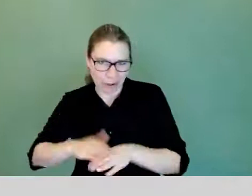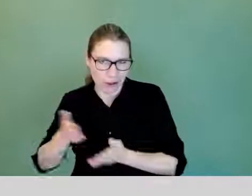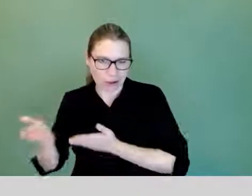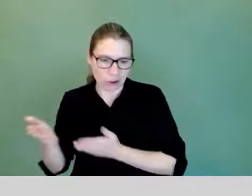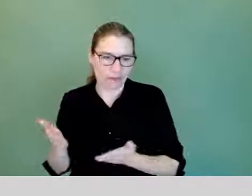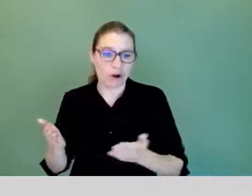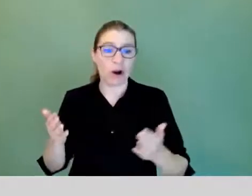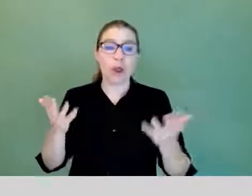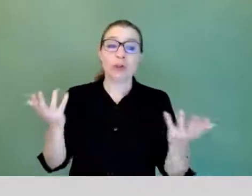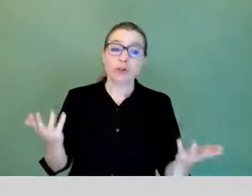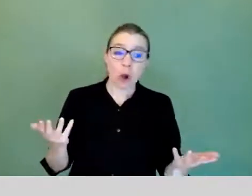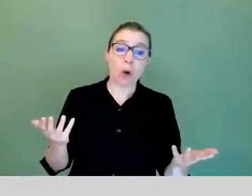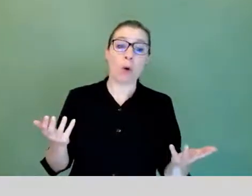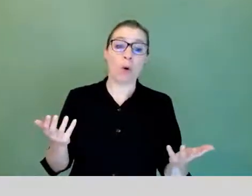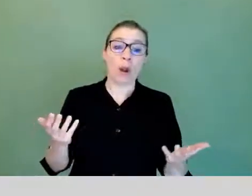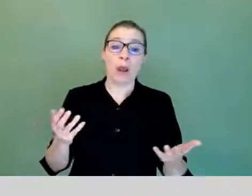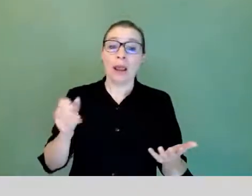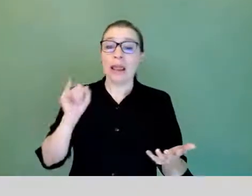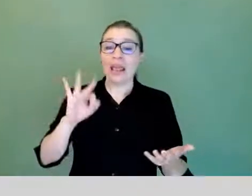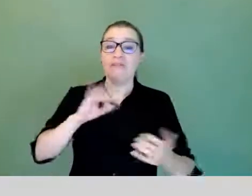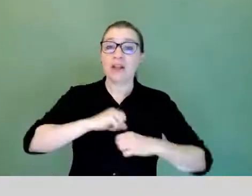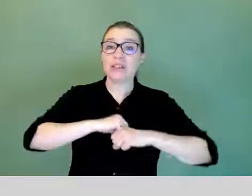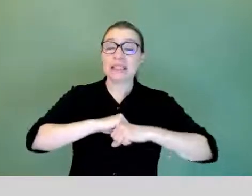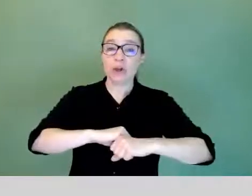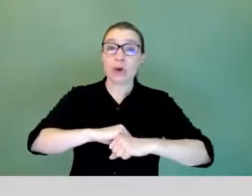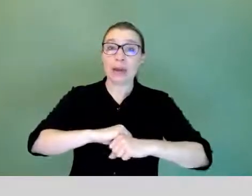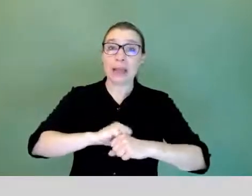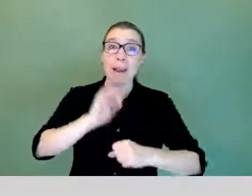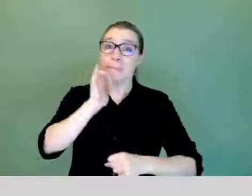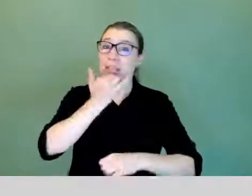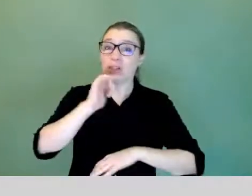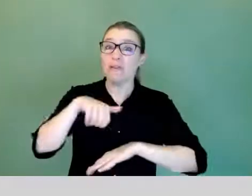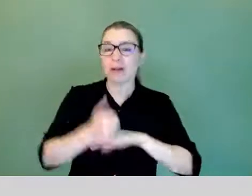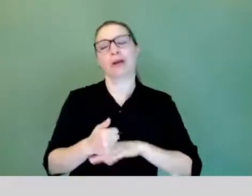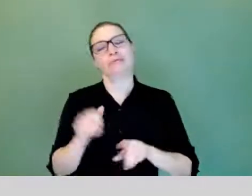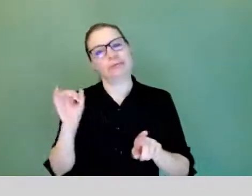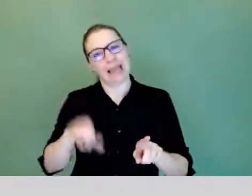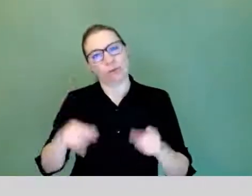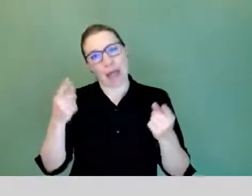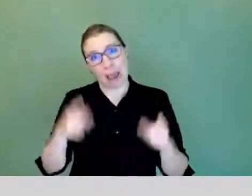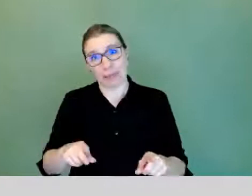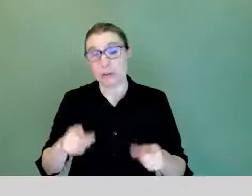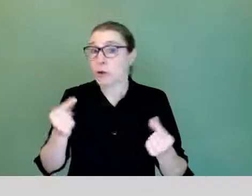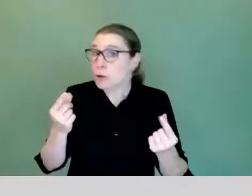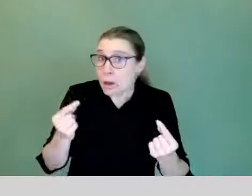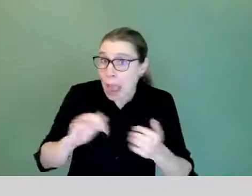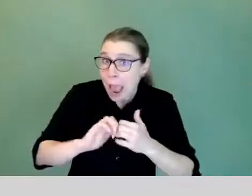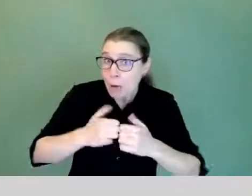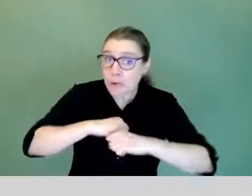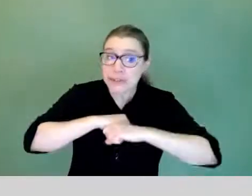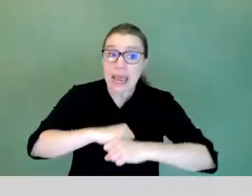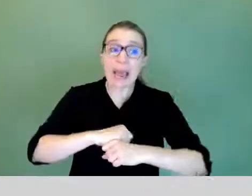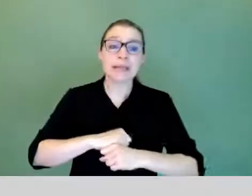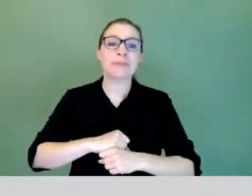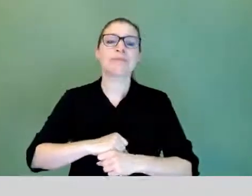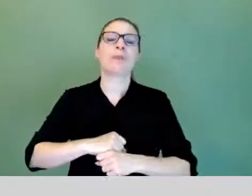taken care in case of security misconfiguration. So the solutions are that harden the Django.